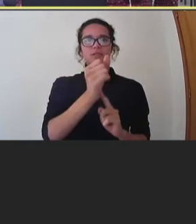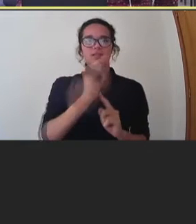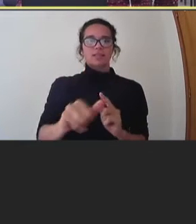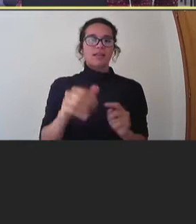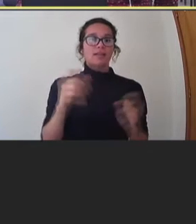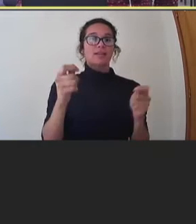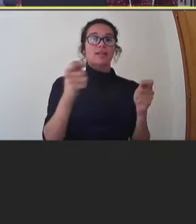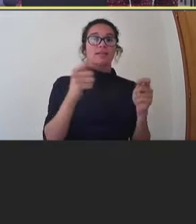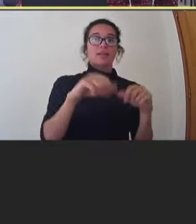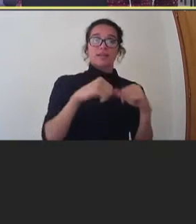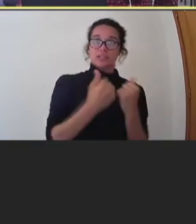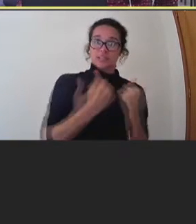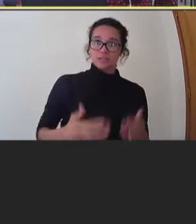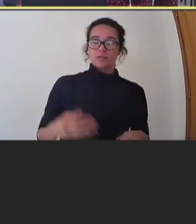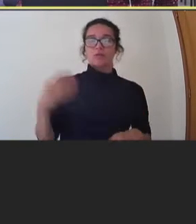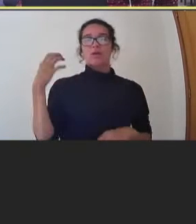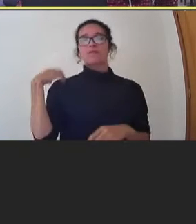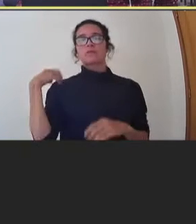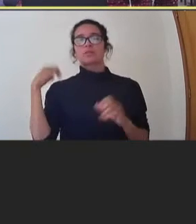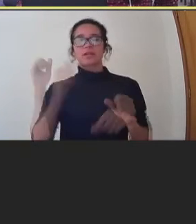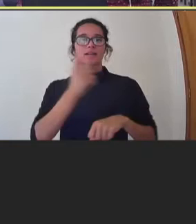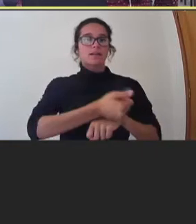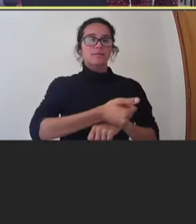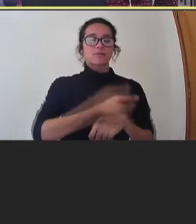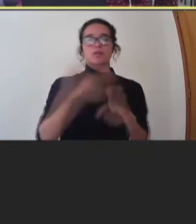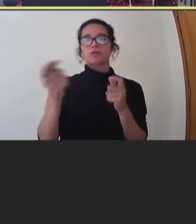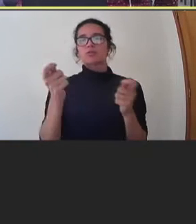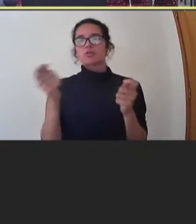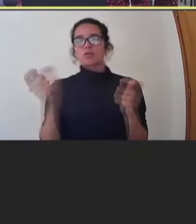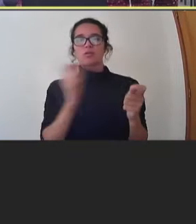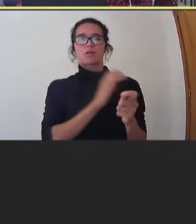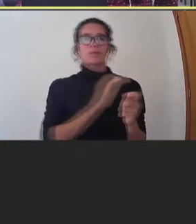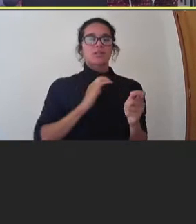government can establish or control committees or groups like this one,